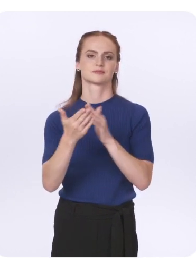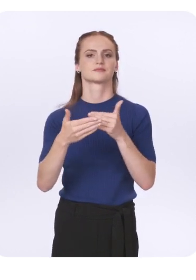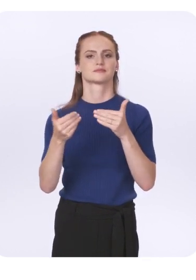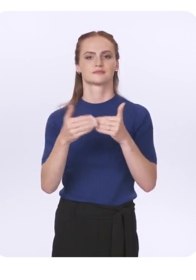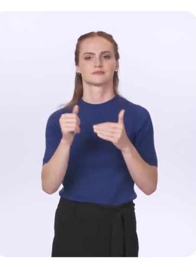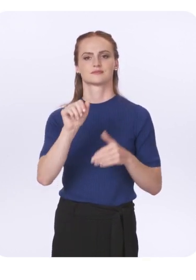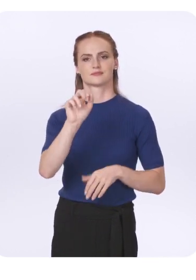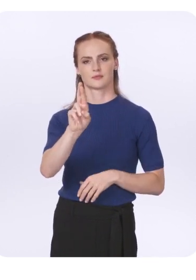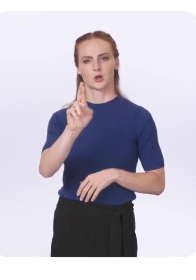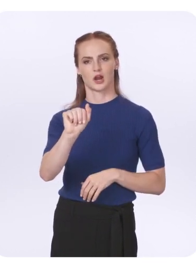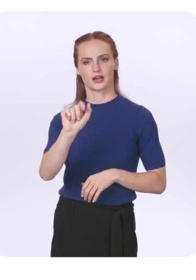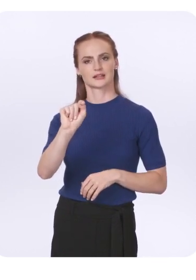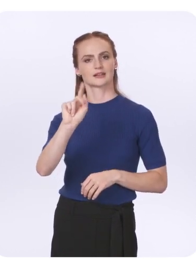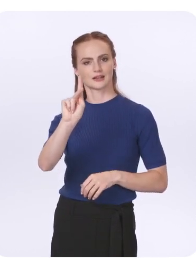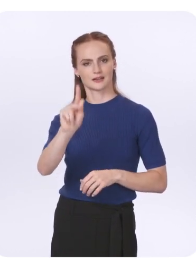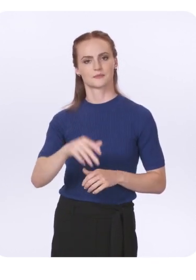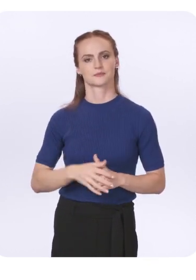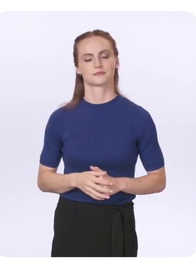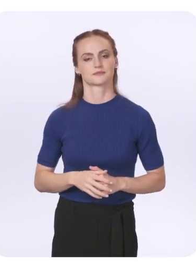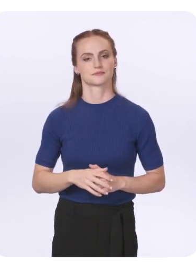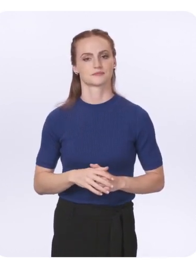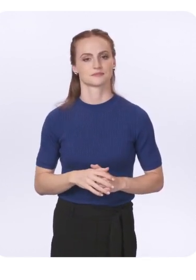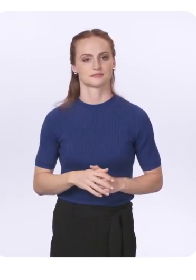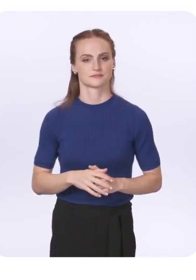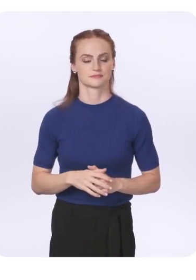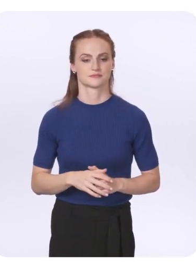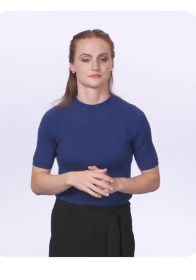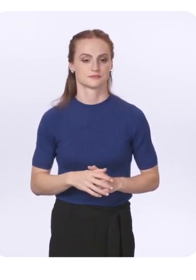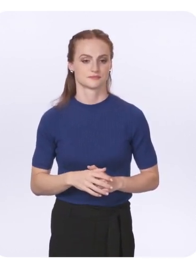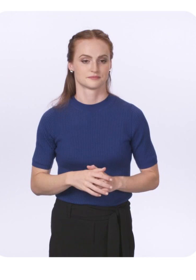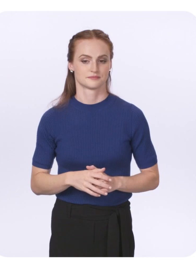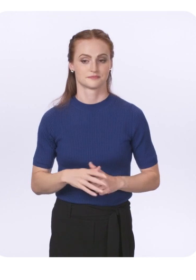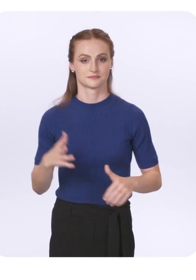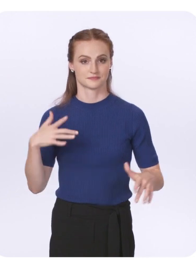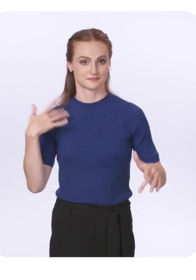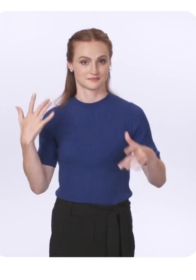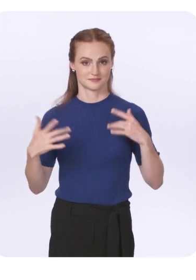Pretty exciting stuff, right? These are not the only things we’ve been working on.